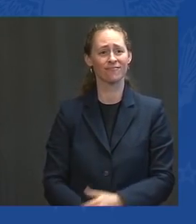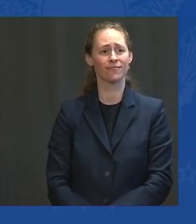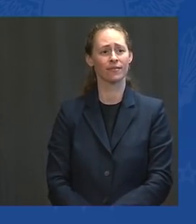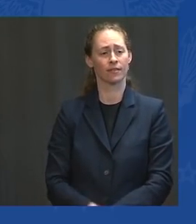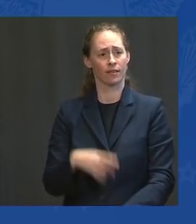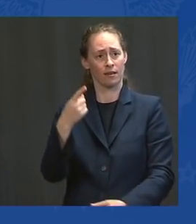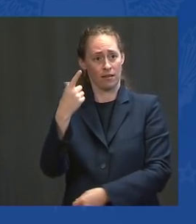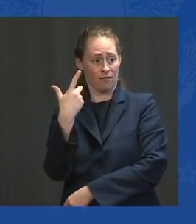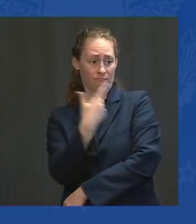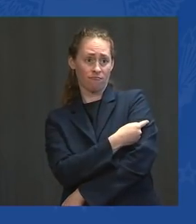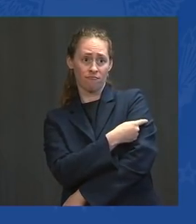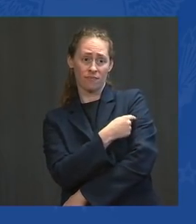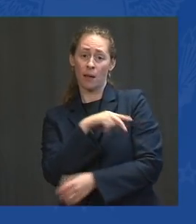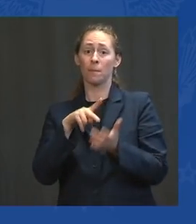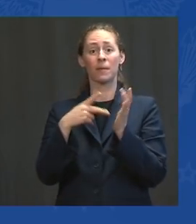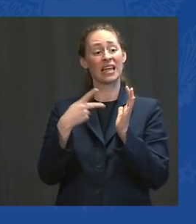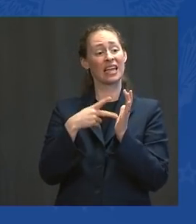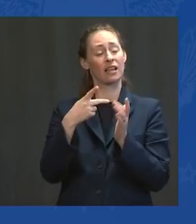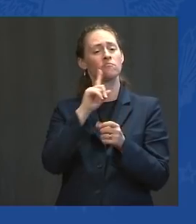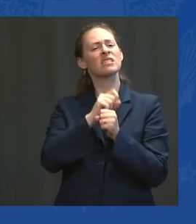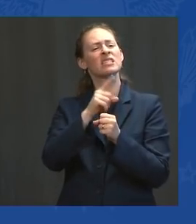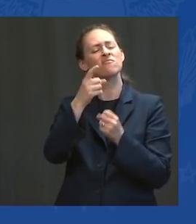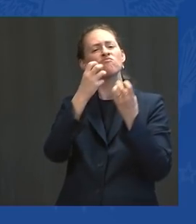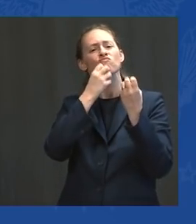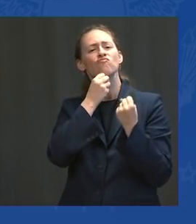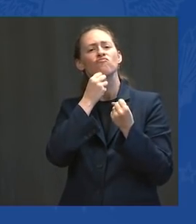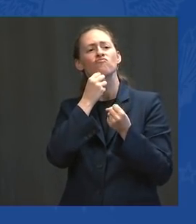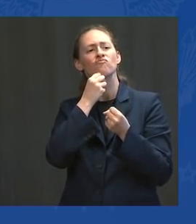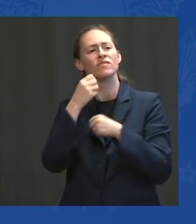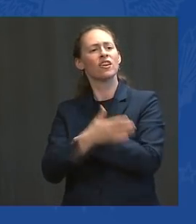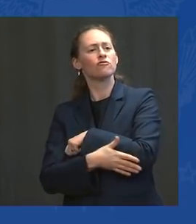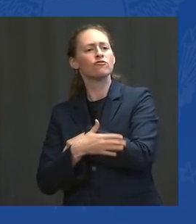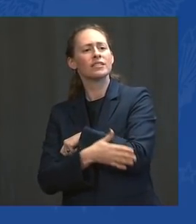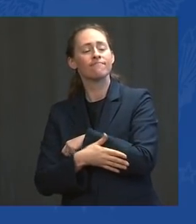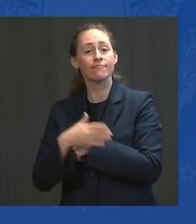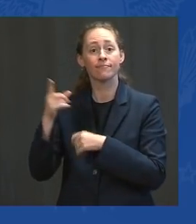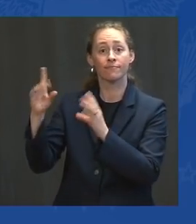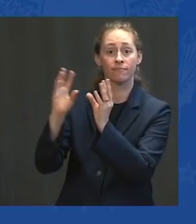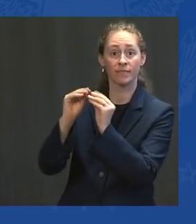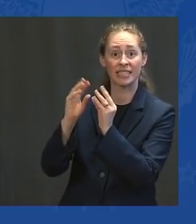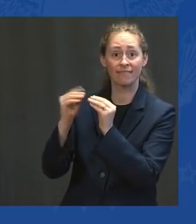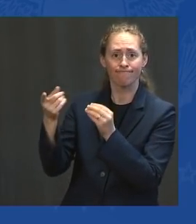In today's briefing, we discussed how our administration is going to devote the remainder of the summer